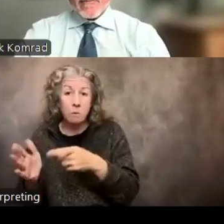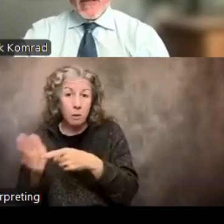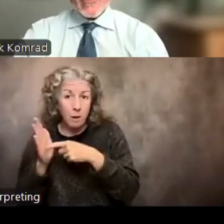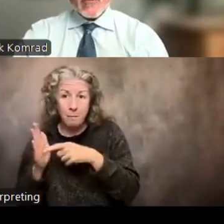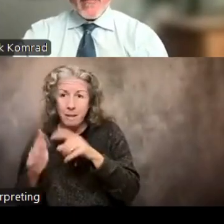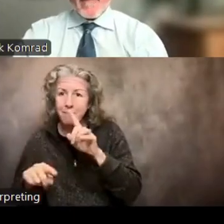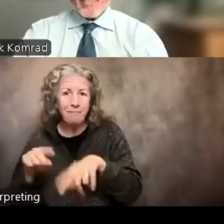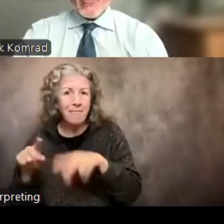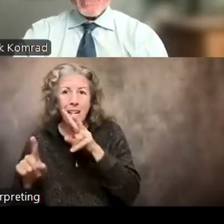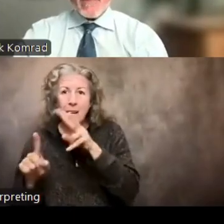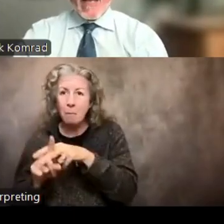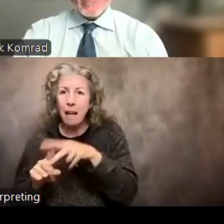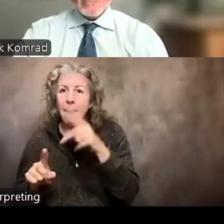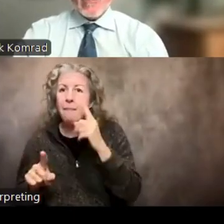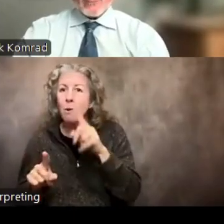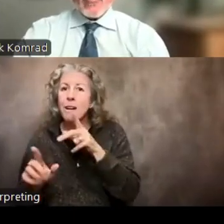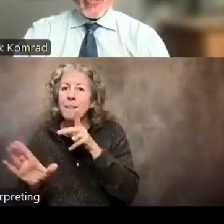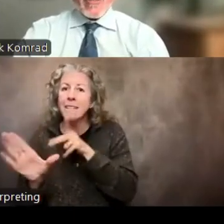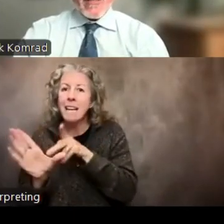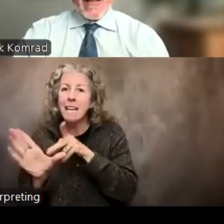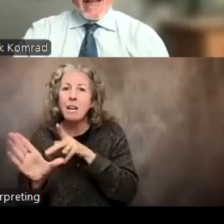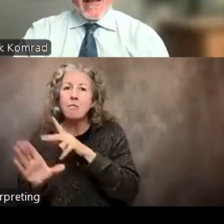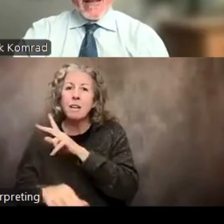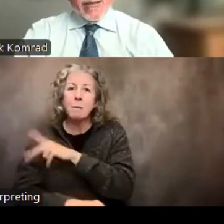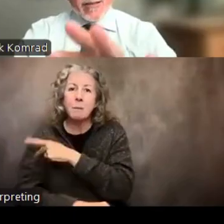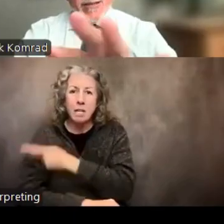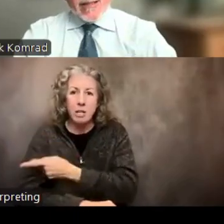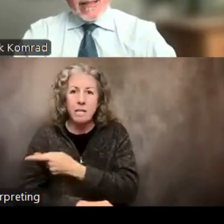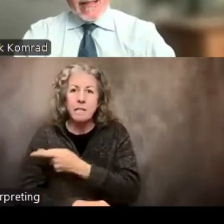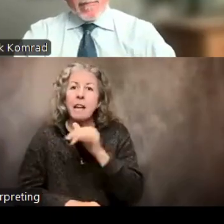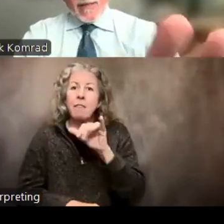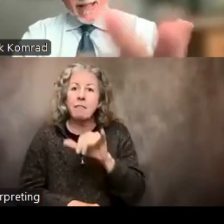patients. Well, that pushback resulted in this sunset being